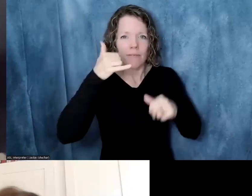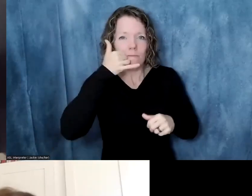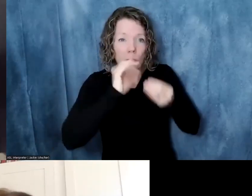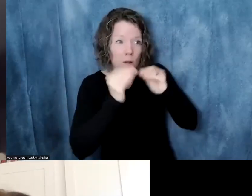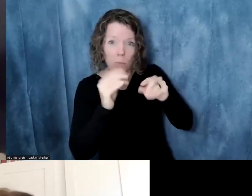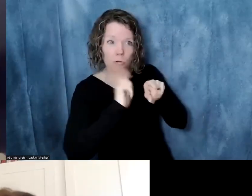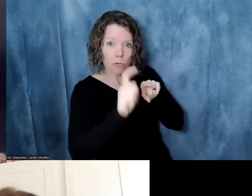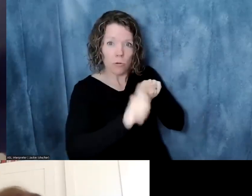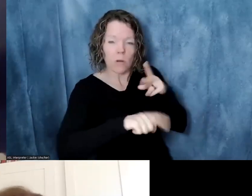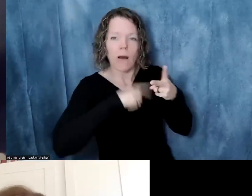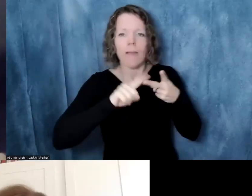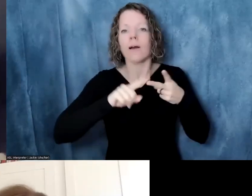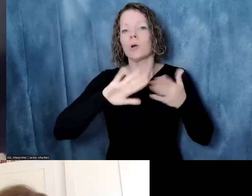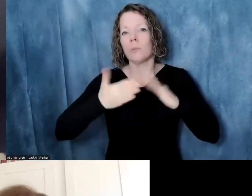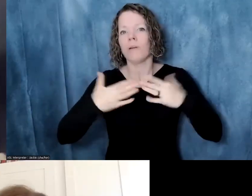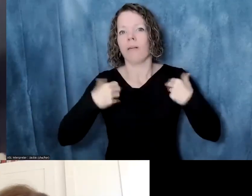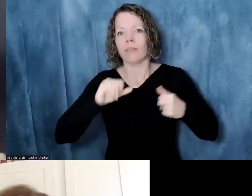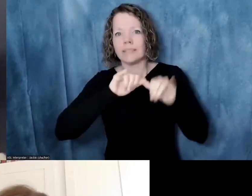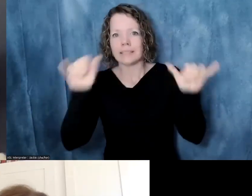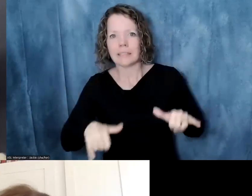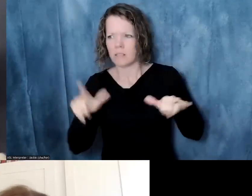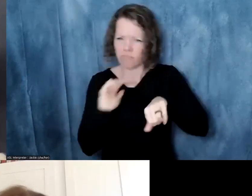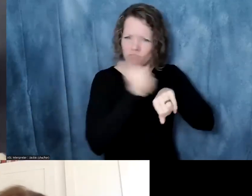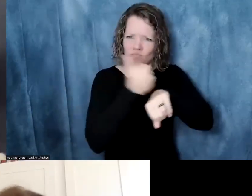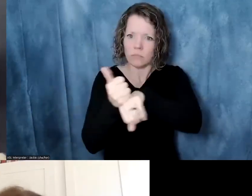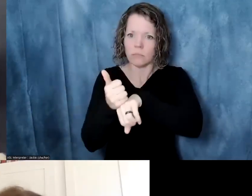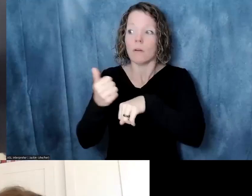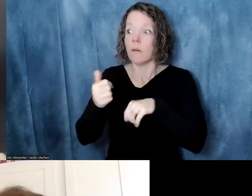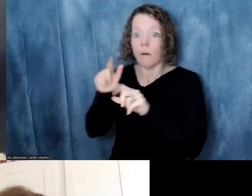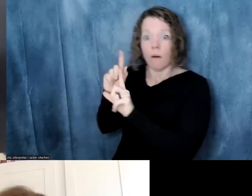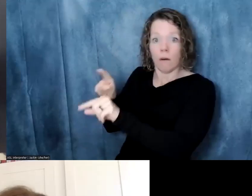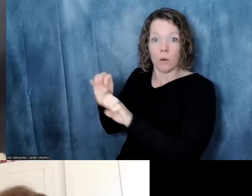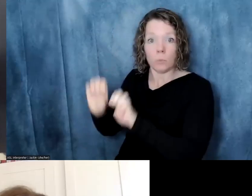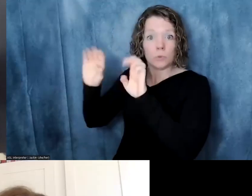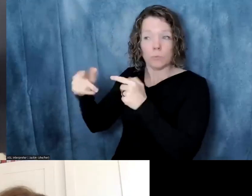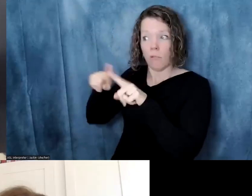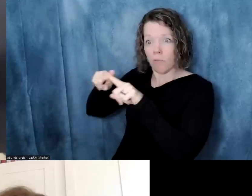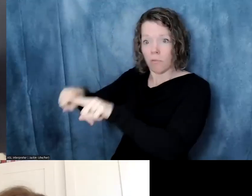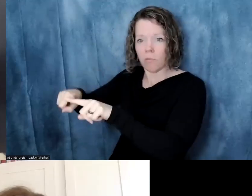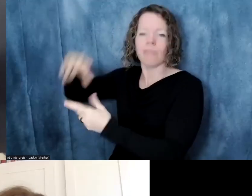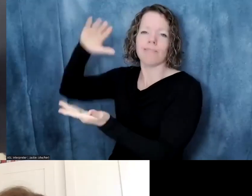There have also been key initiatives that look towards creating a future workforce that reflects